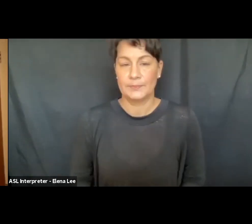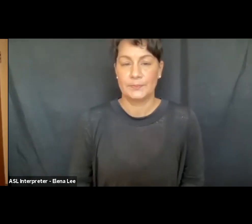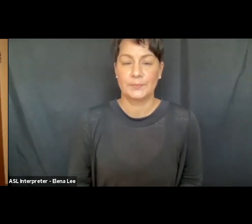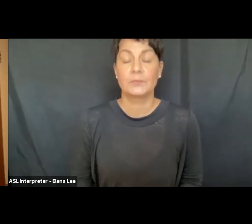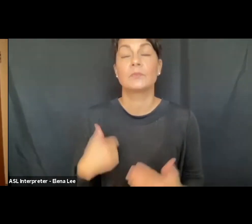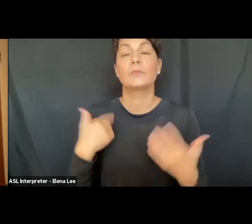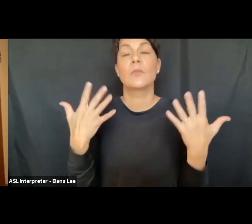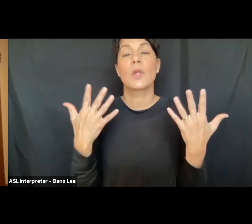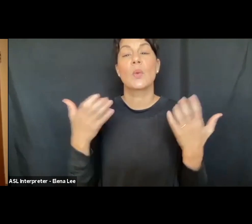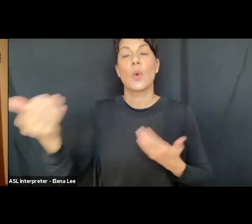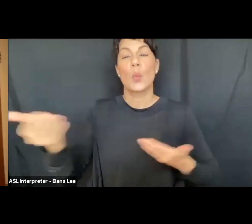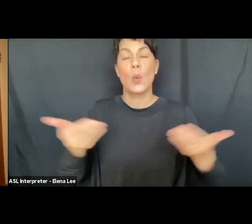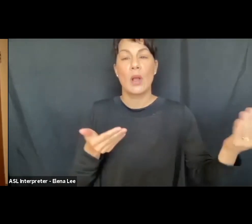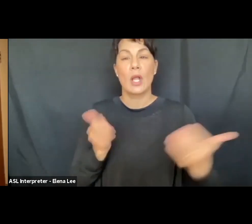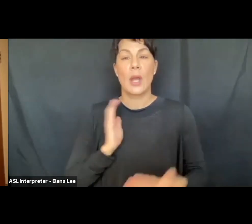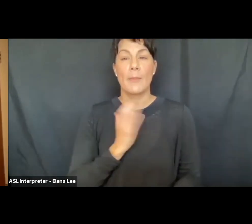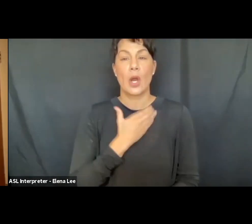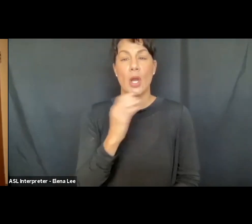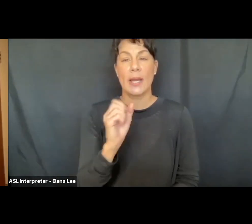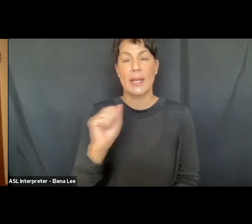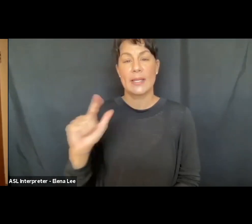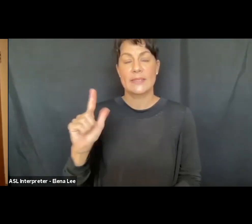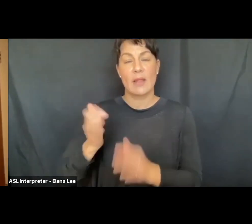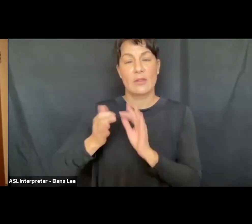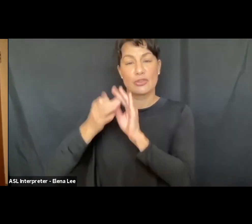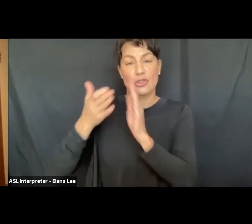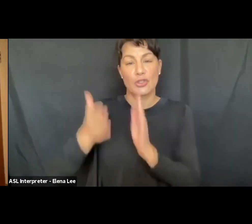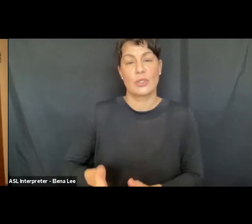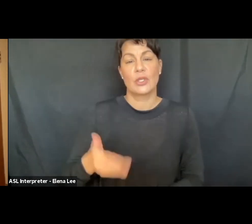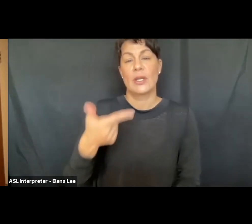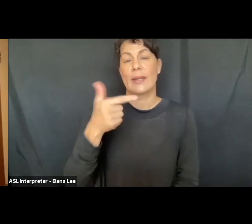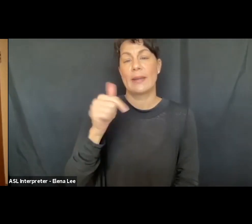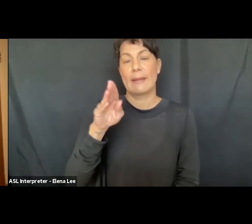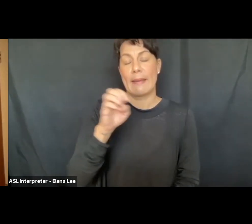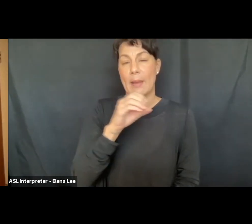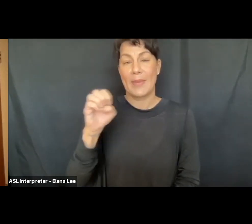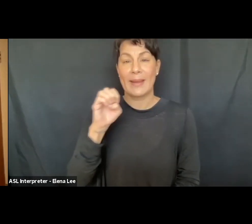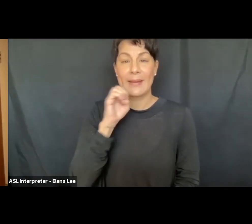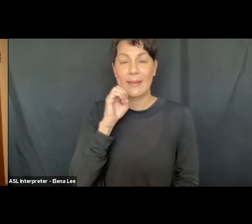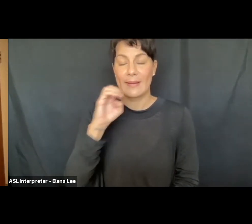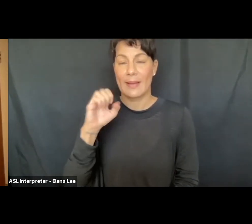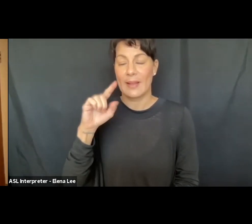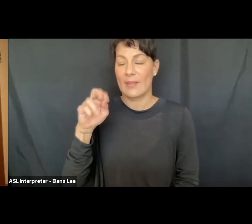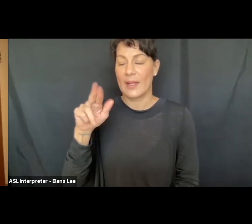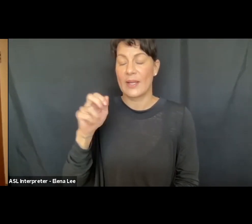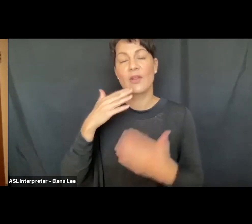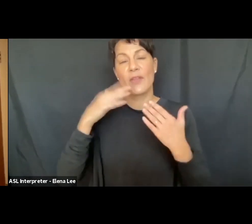our ASL interpreters, Gabe and Elena, thank you so much for being here with us.